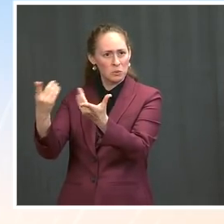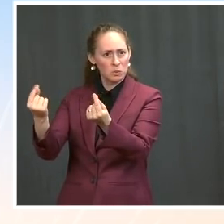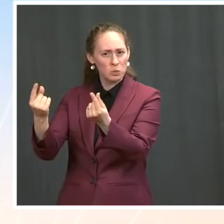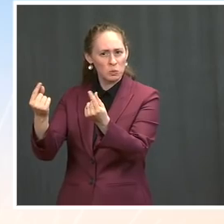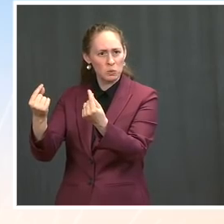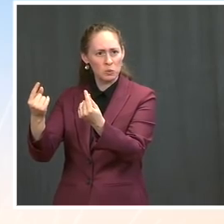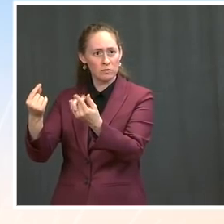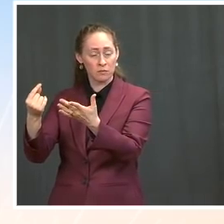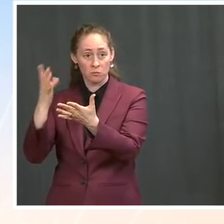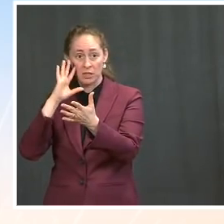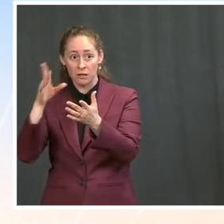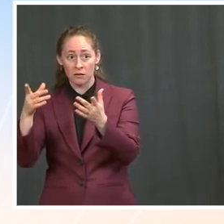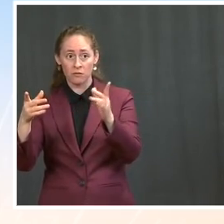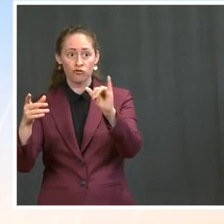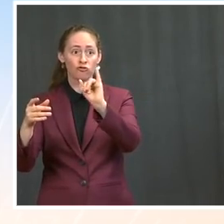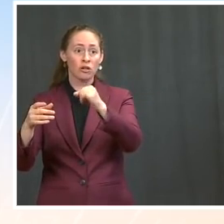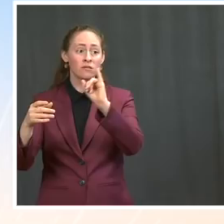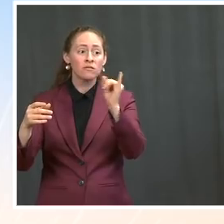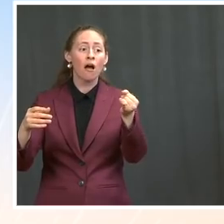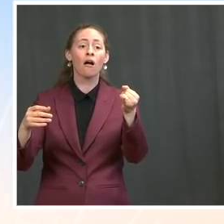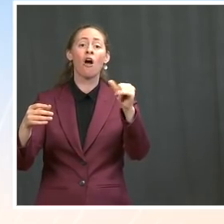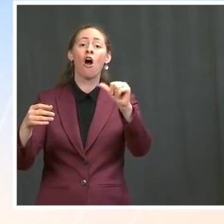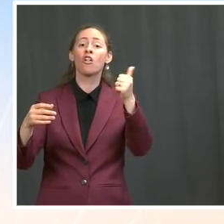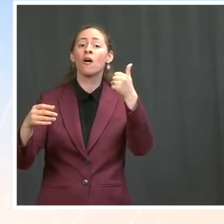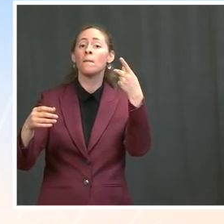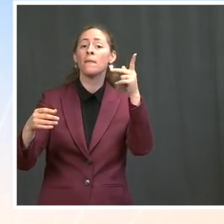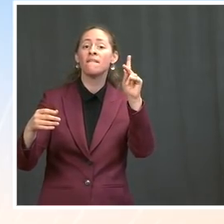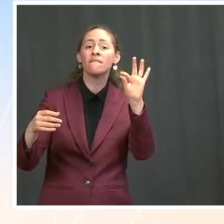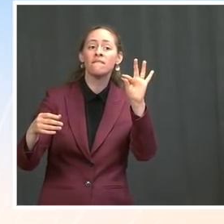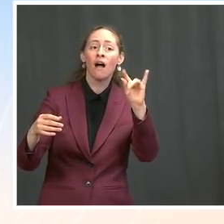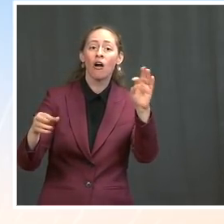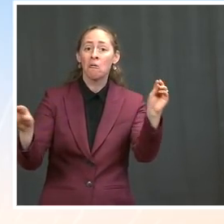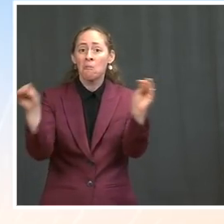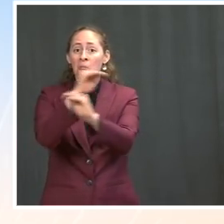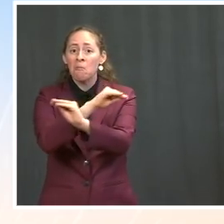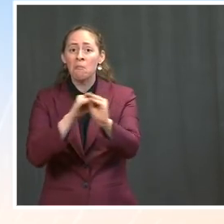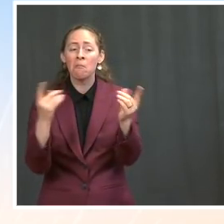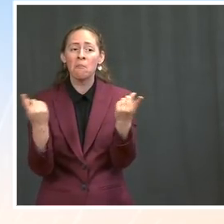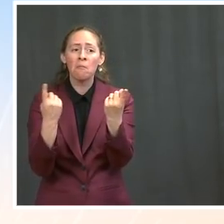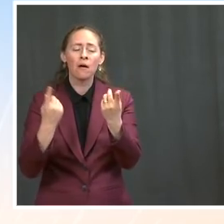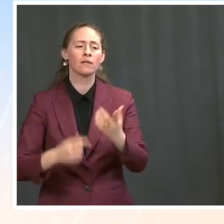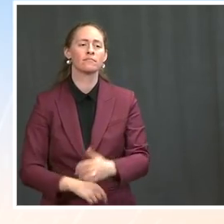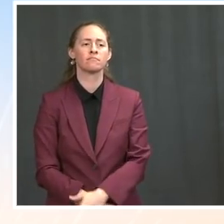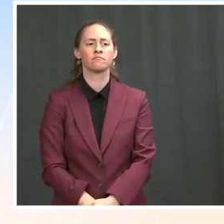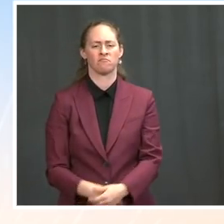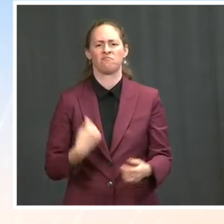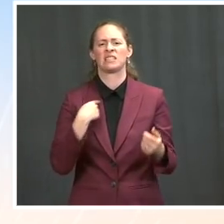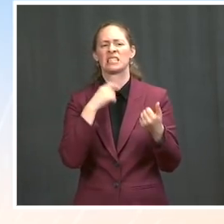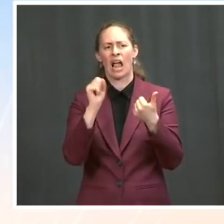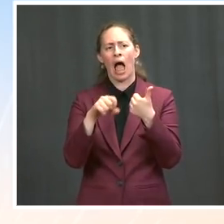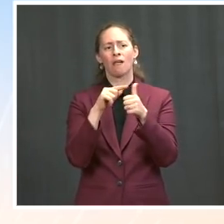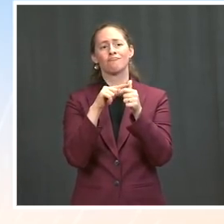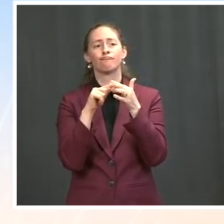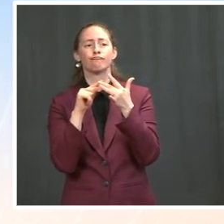Ms. Psaki: We've always had a range of options -- as we are contingency planners here -- and we have plenty of supply to deliver on the 80 million doses.